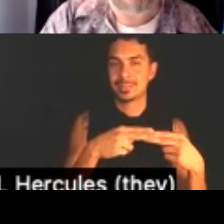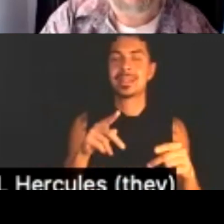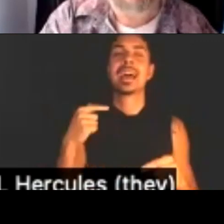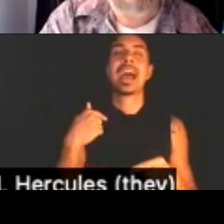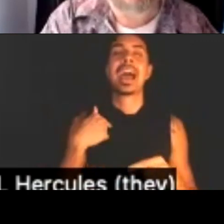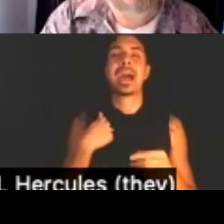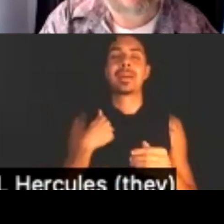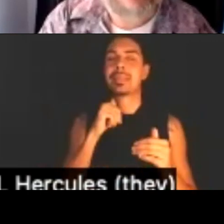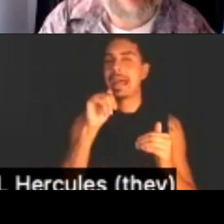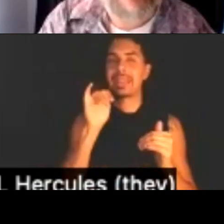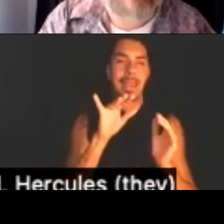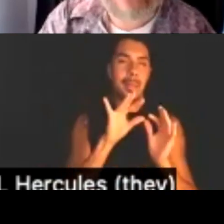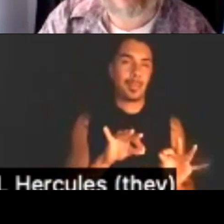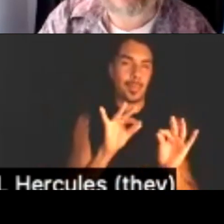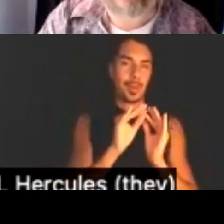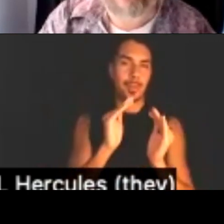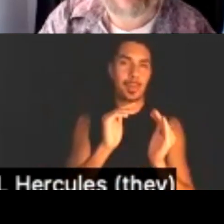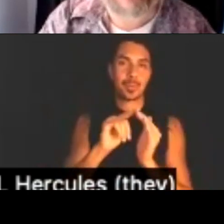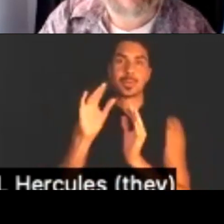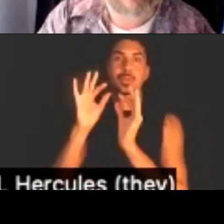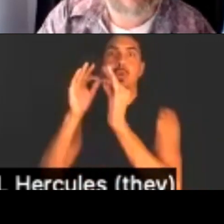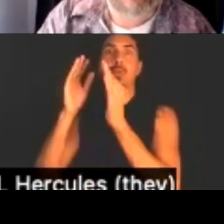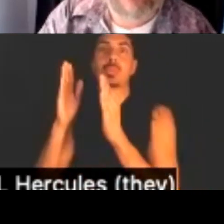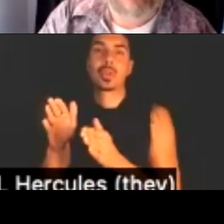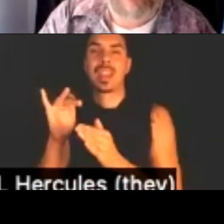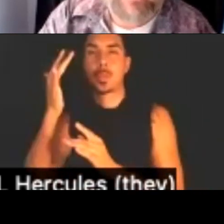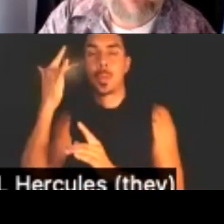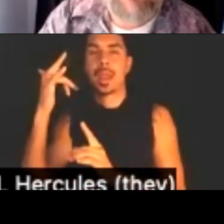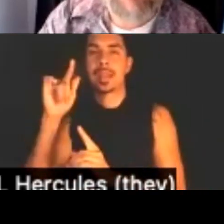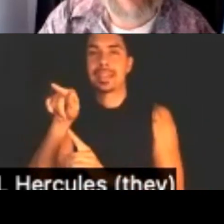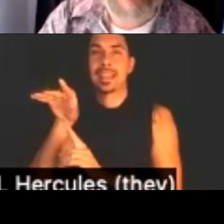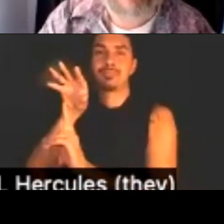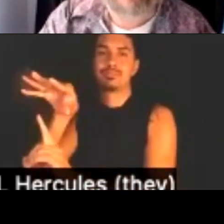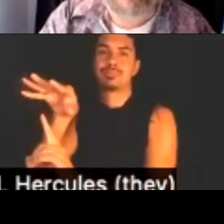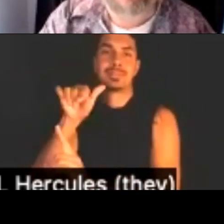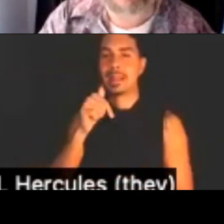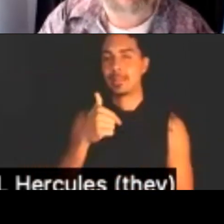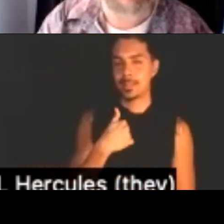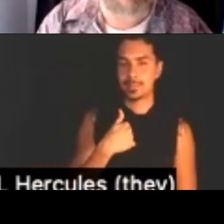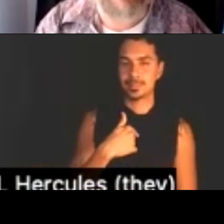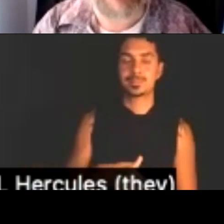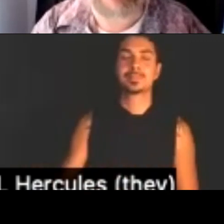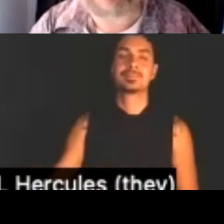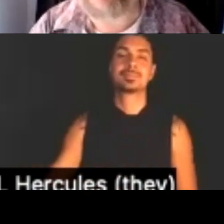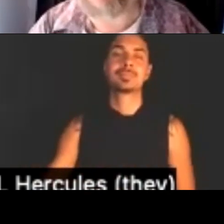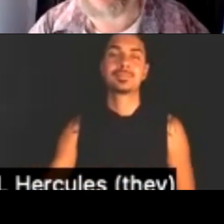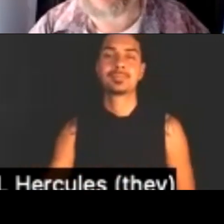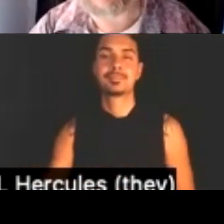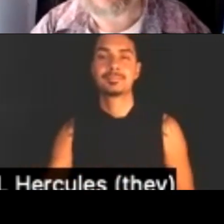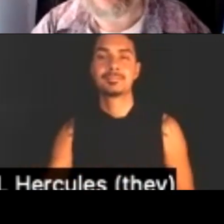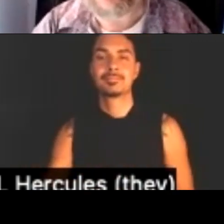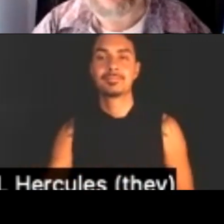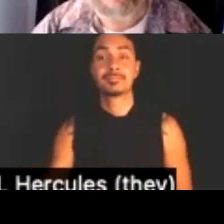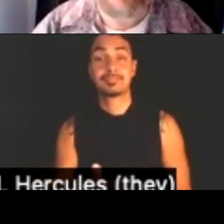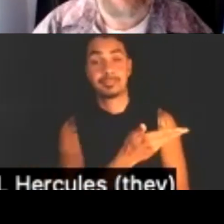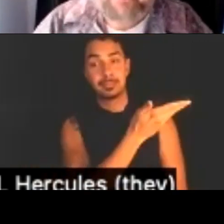We are gonna talk today about supporting trans mental health and uncovering some of the barriers and building solutions.